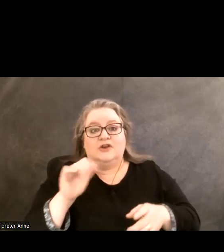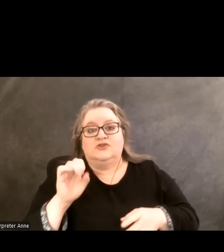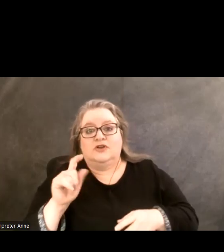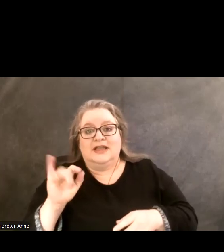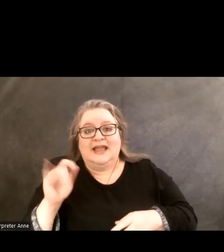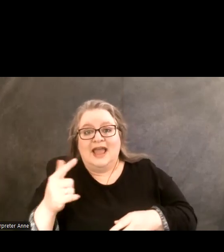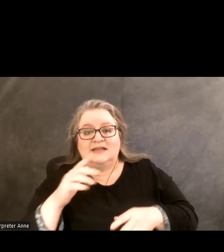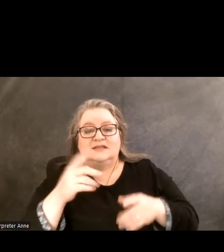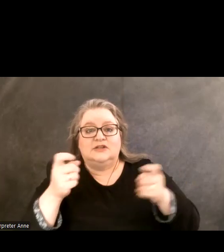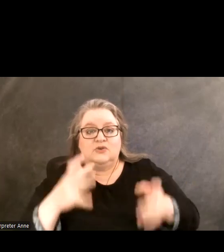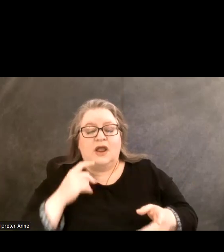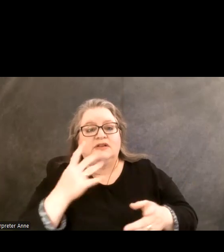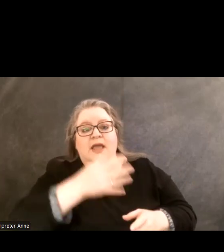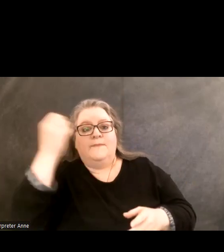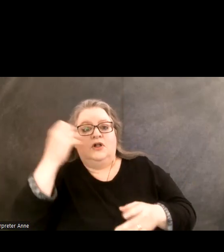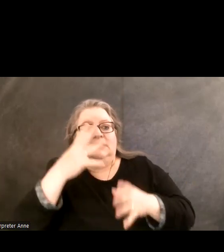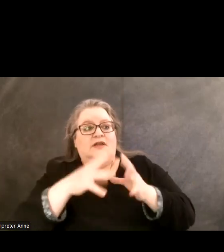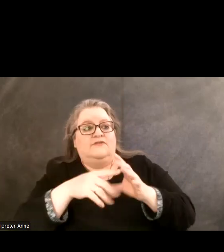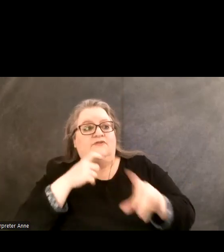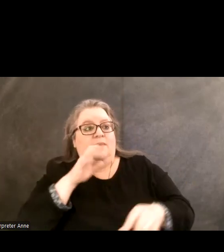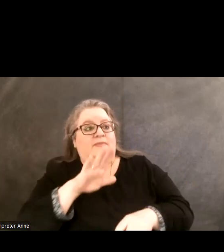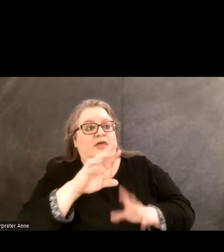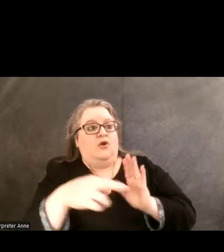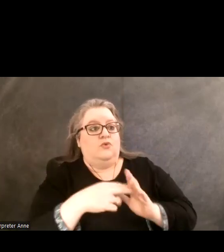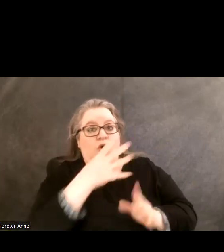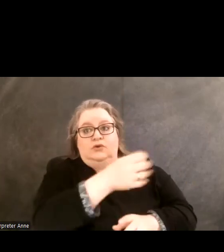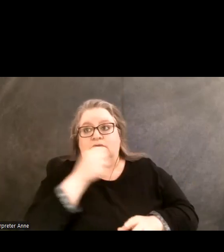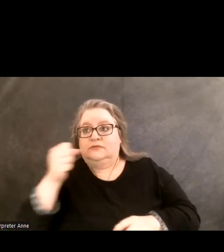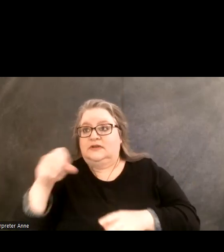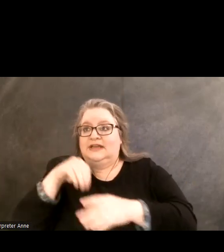pulled out of those roles and into other roles are places that